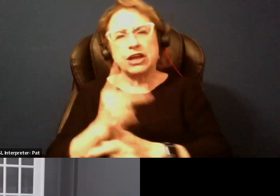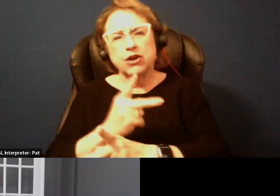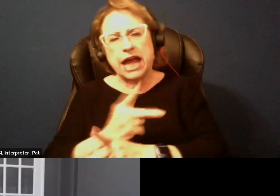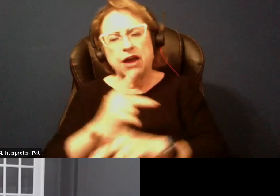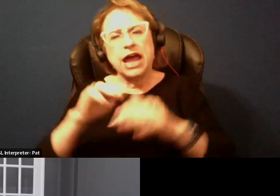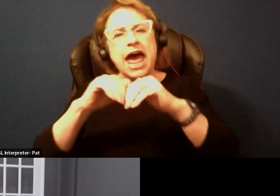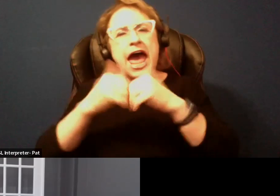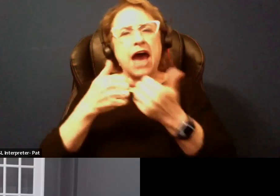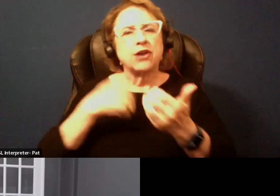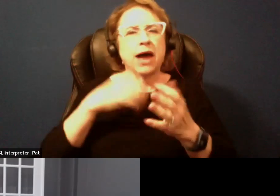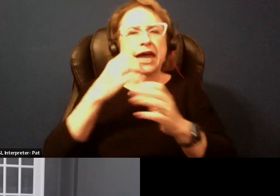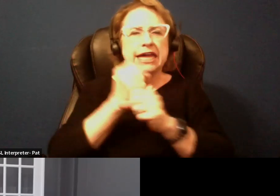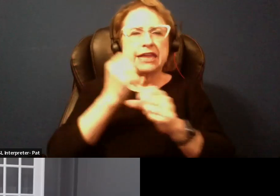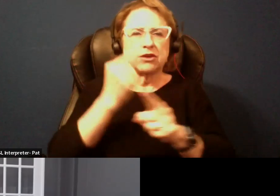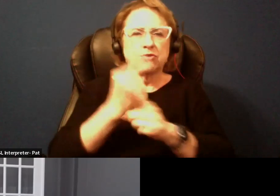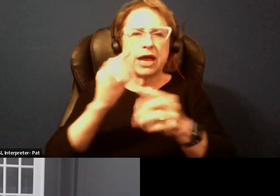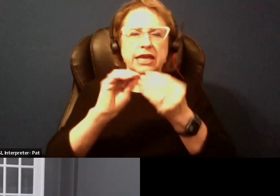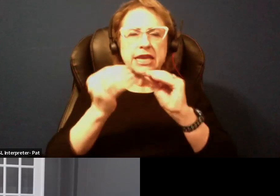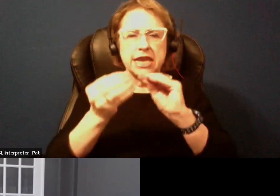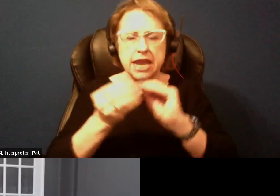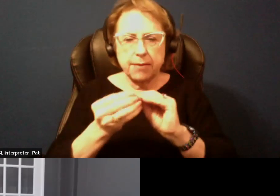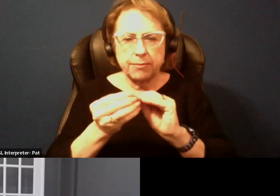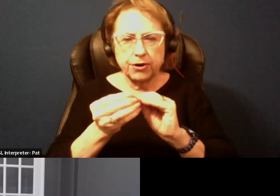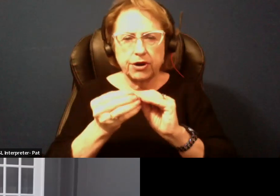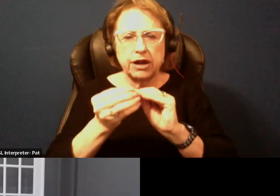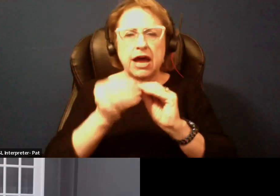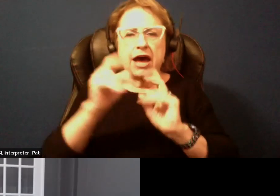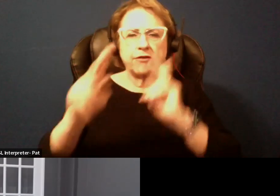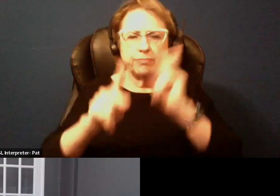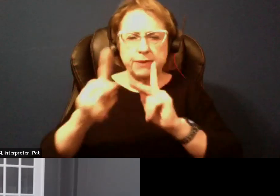on the street to be able to be able to get this broadband deployed and be able to carve out those